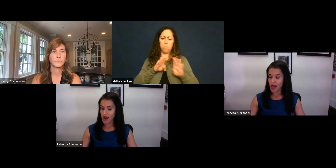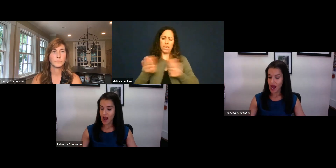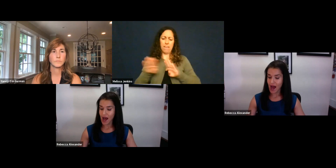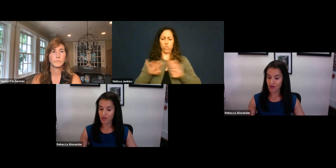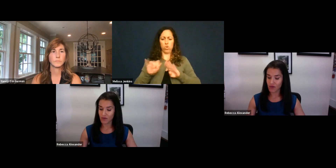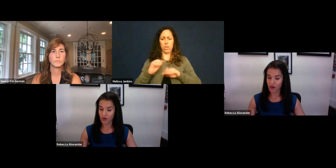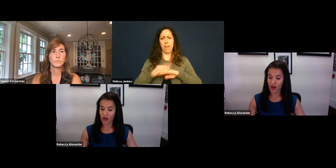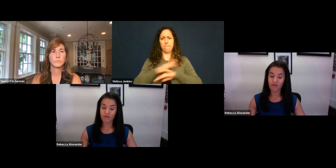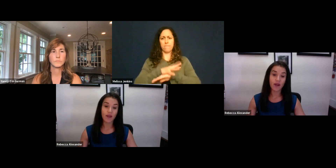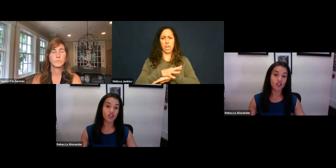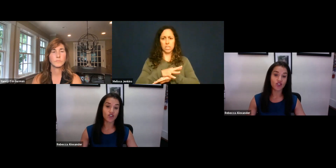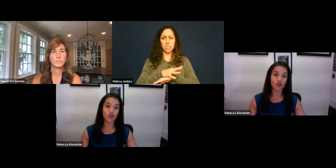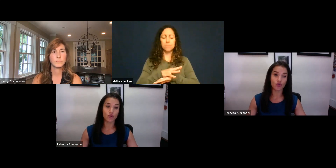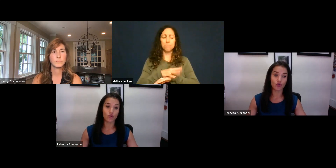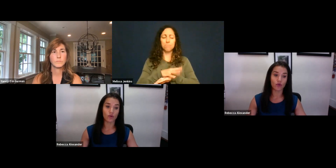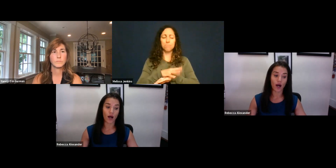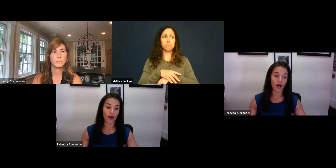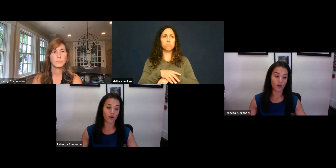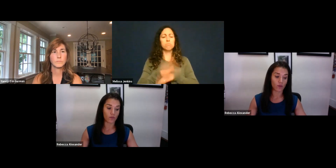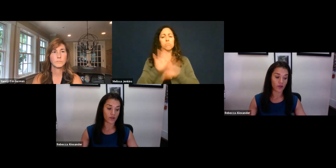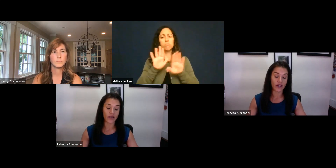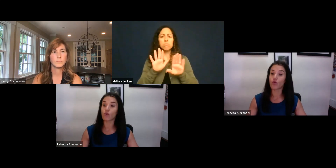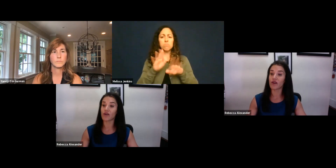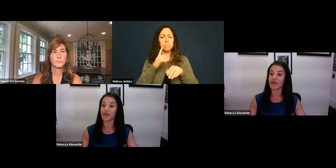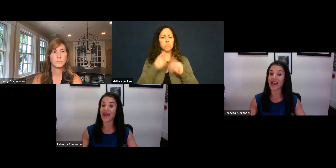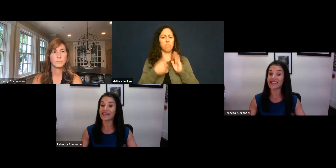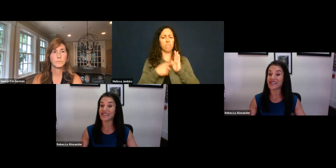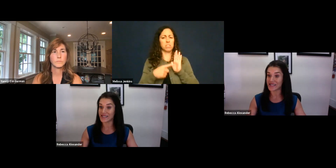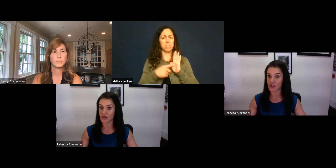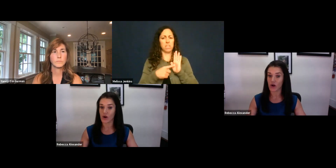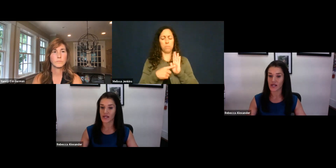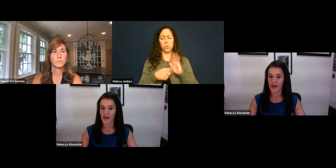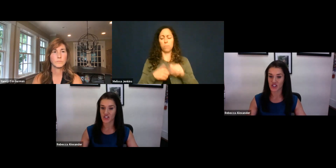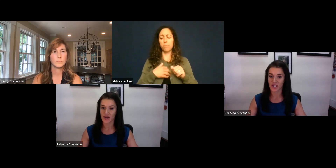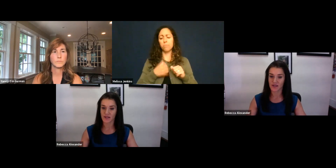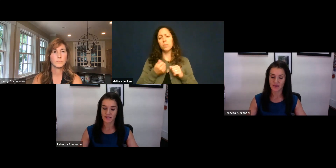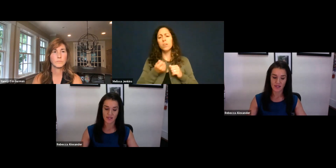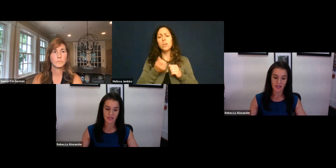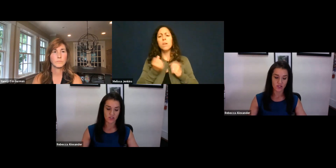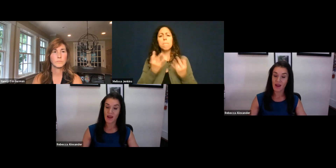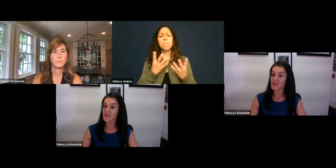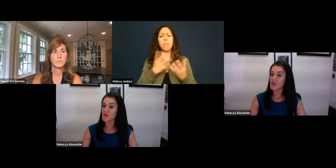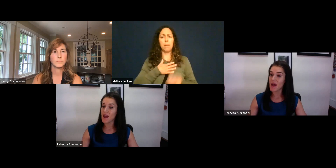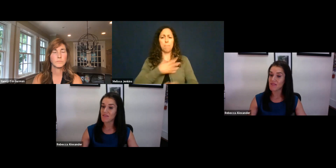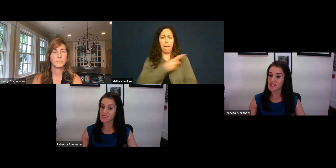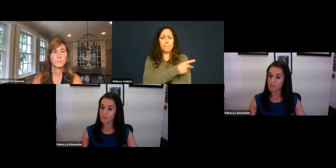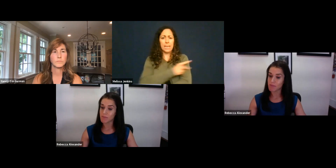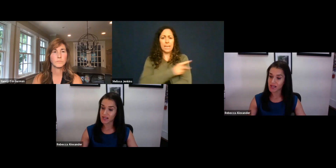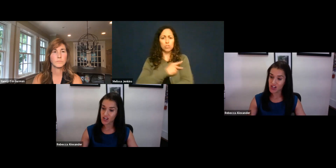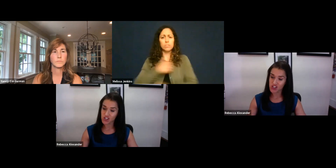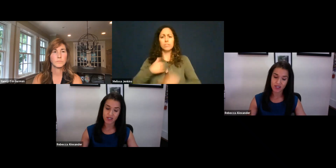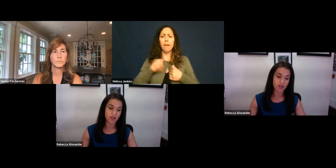I have a lot of patients who live with ADD or ADHD. So many of them have to take medications